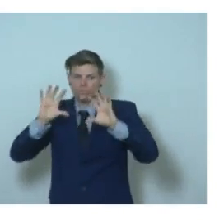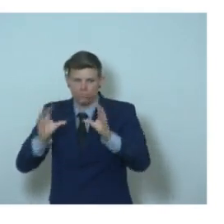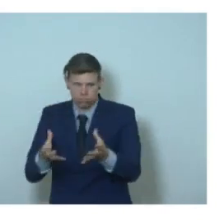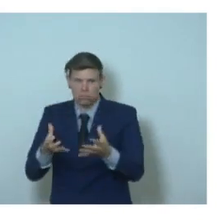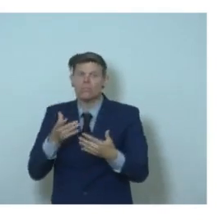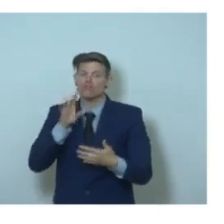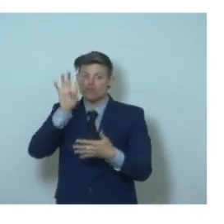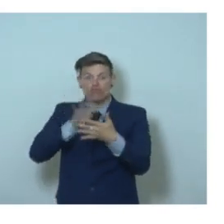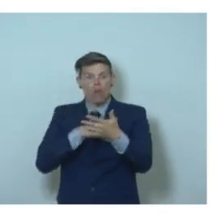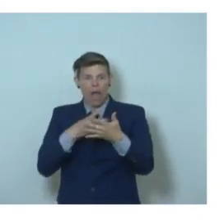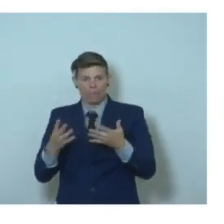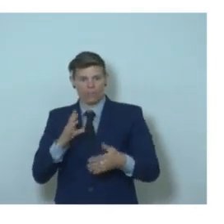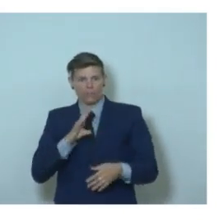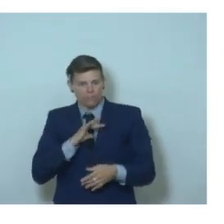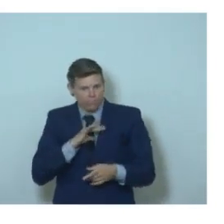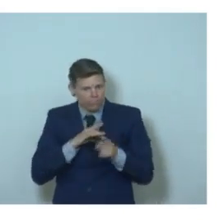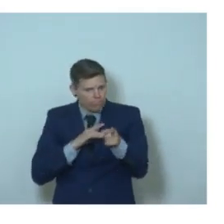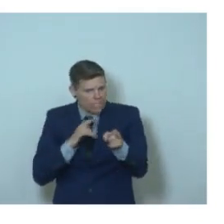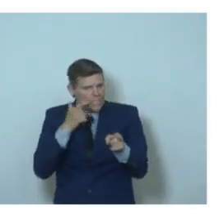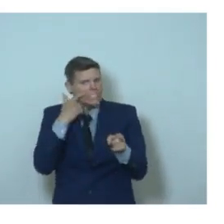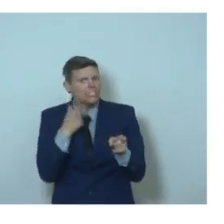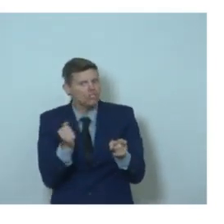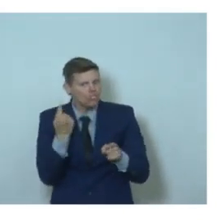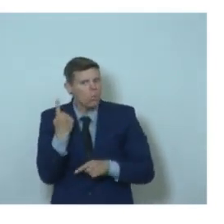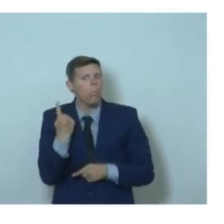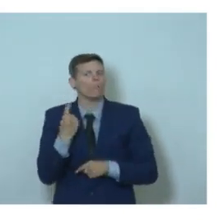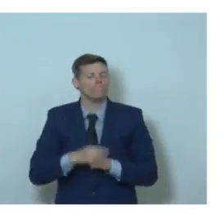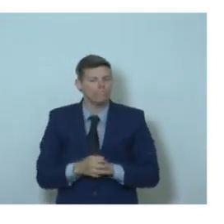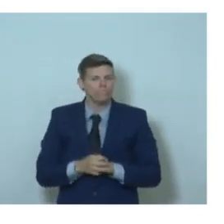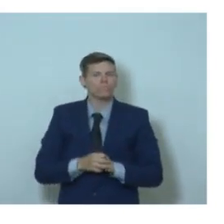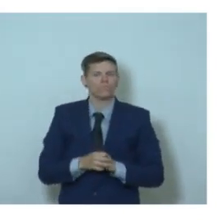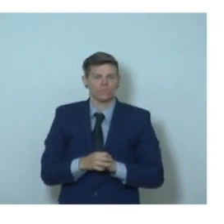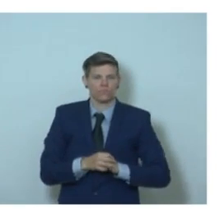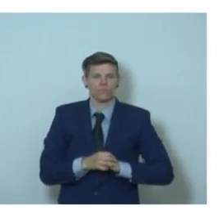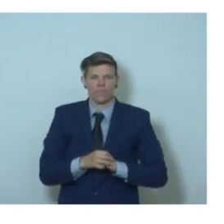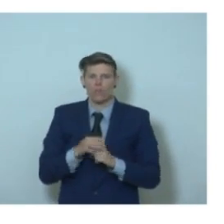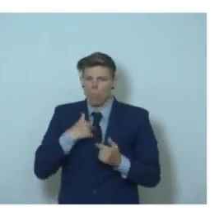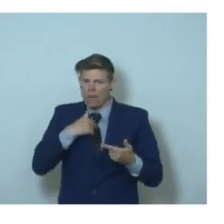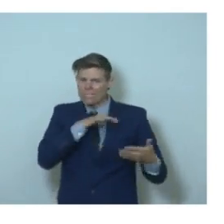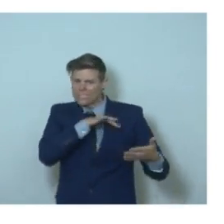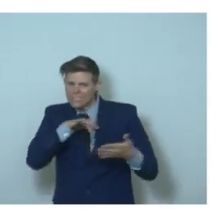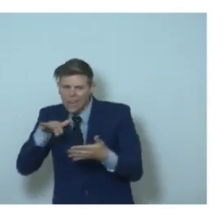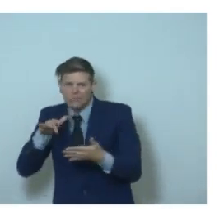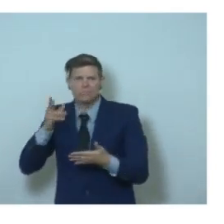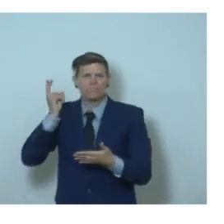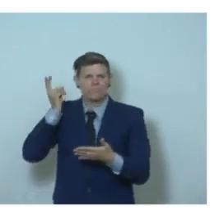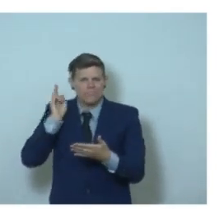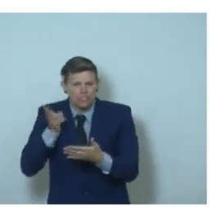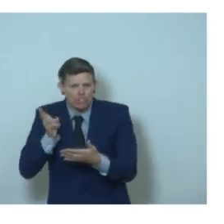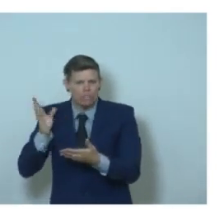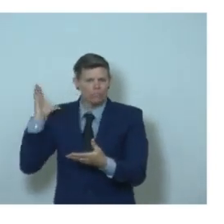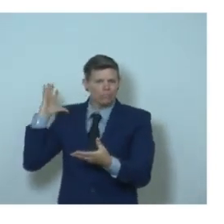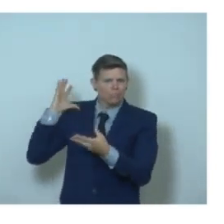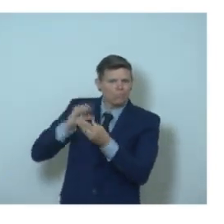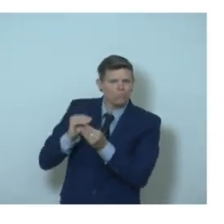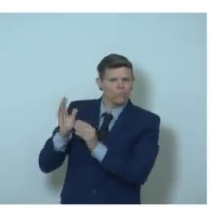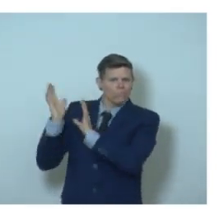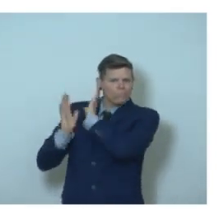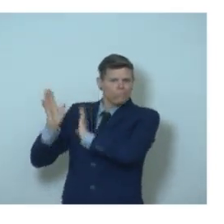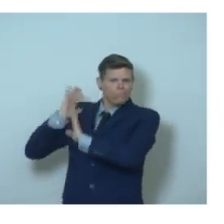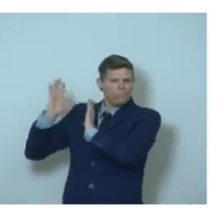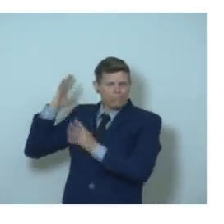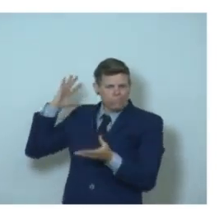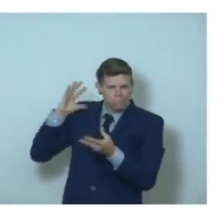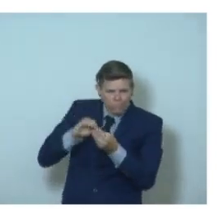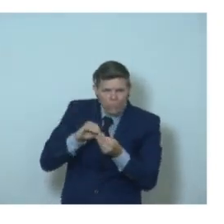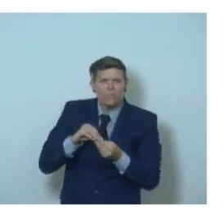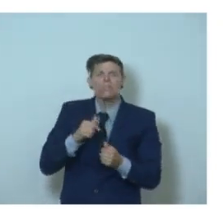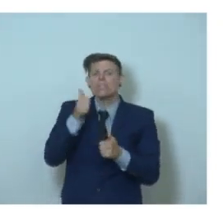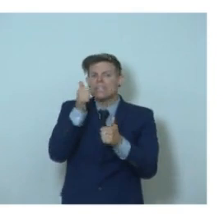AND SO WE CONTINUE TO WATCH THOSE AND MONITOR THEM ANOTHER GRAPH THAT I THINK IS REALLY INTERESTING ON THE NEXT SLIDE THAT OUR EPIDEMIOLOGY.